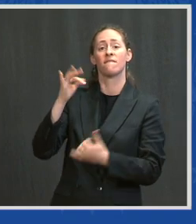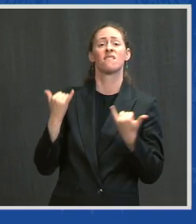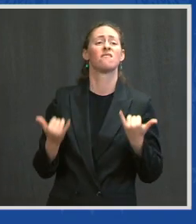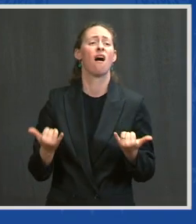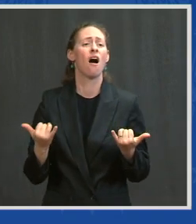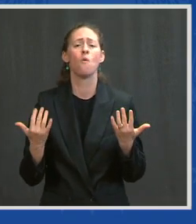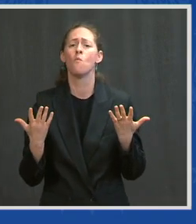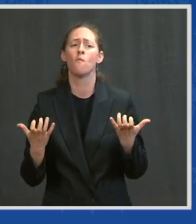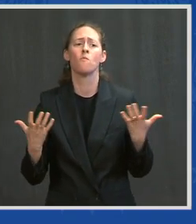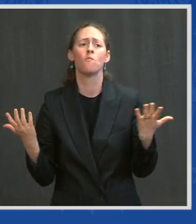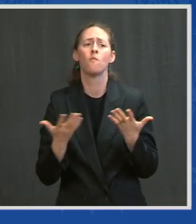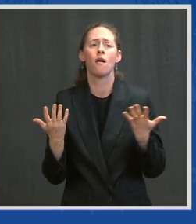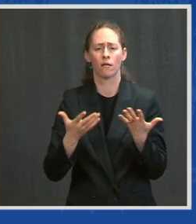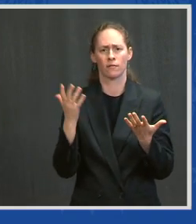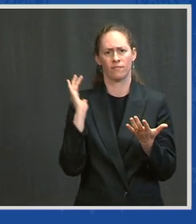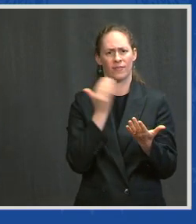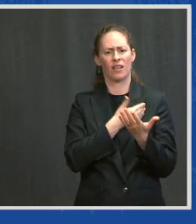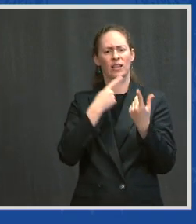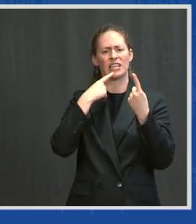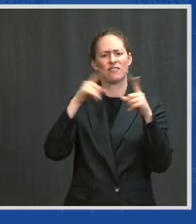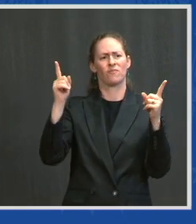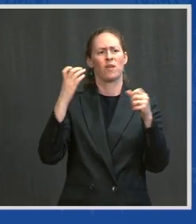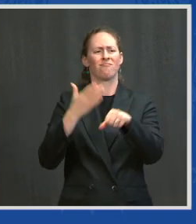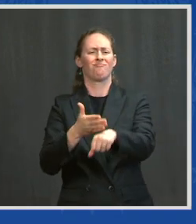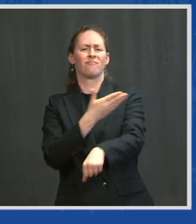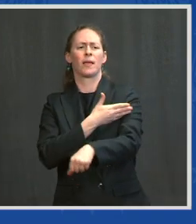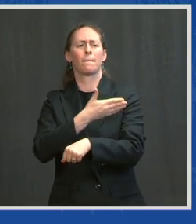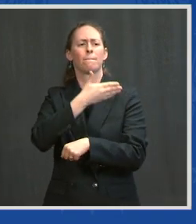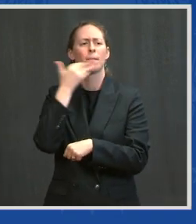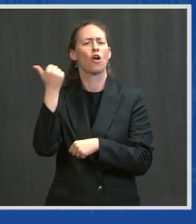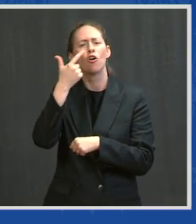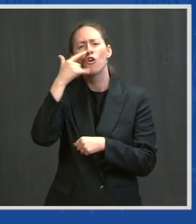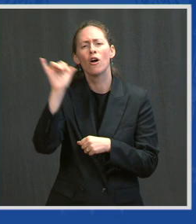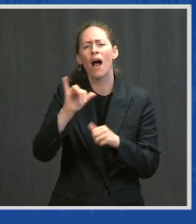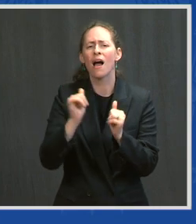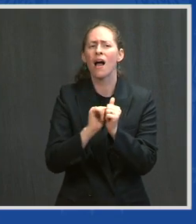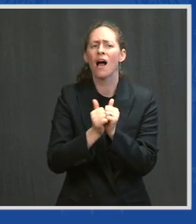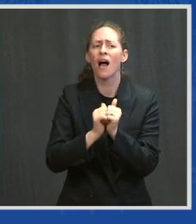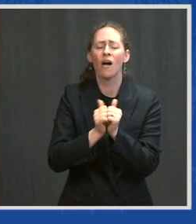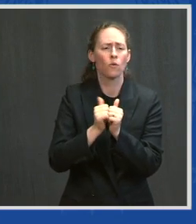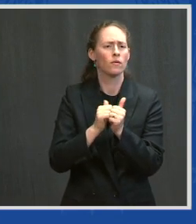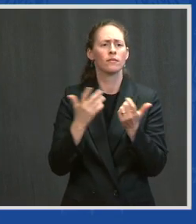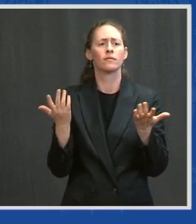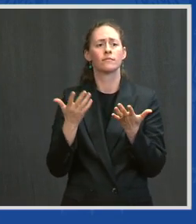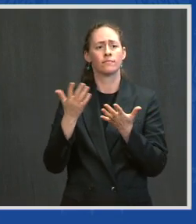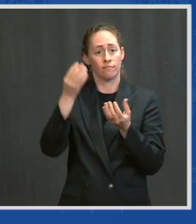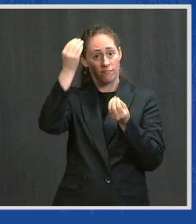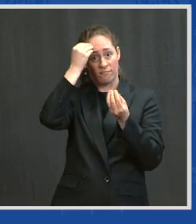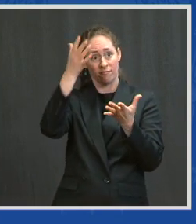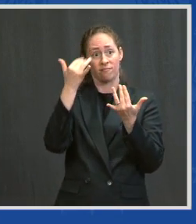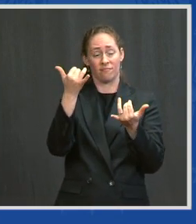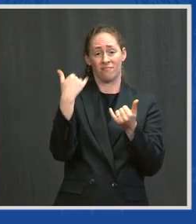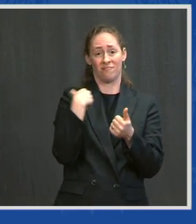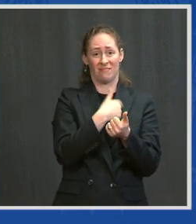ATF has very limited inspection resources. The President's Fiscal 2022 Budget